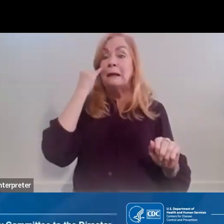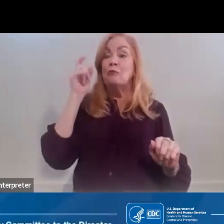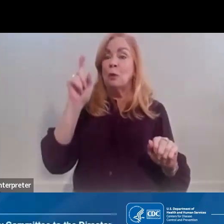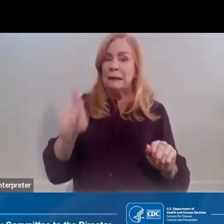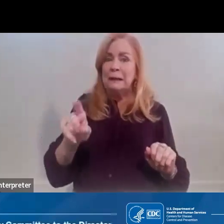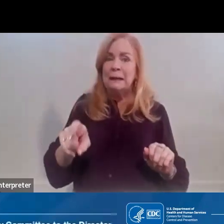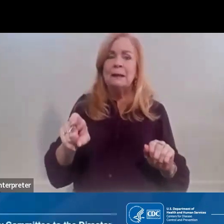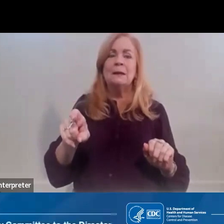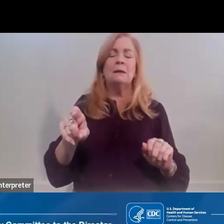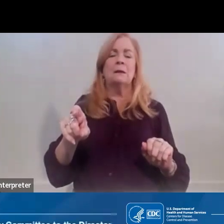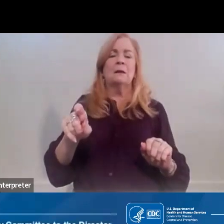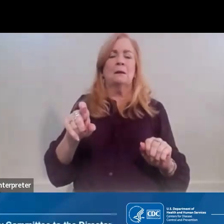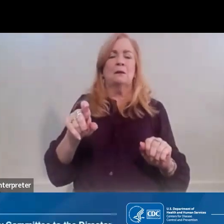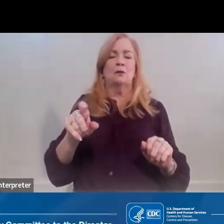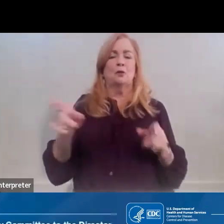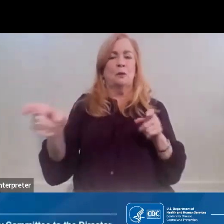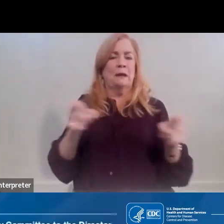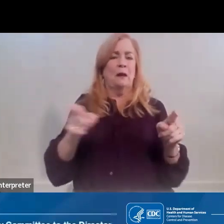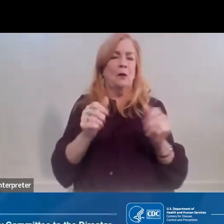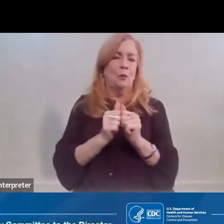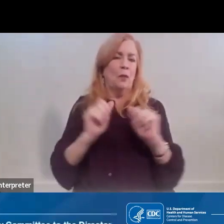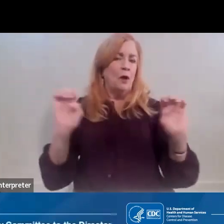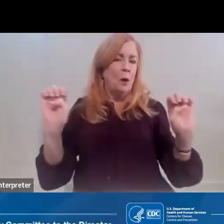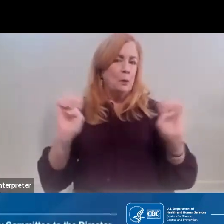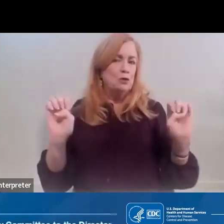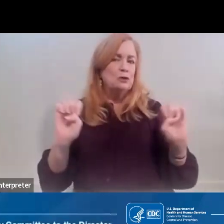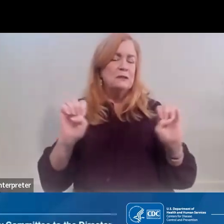into that emergency phase in a way